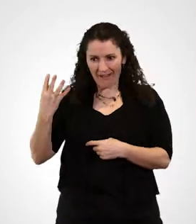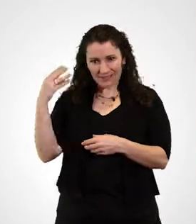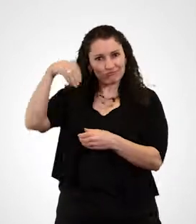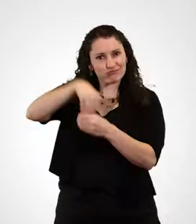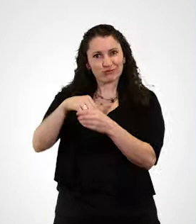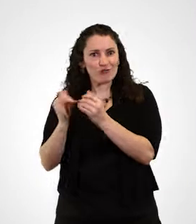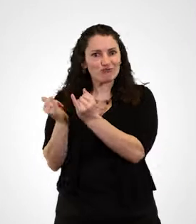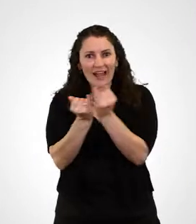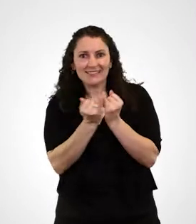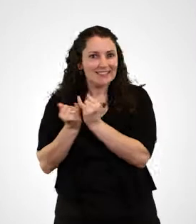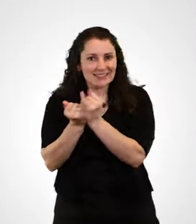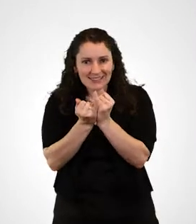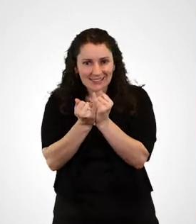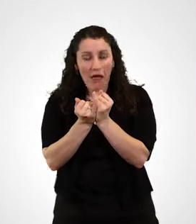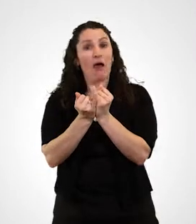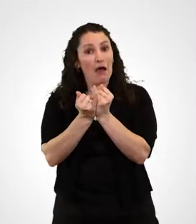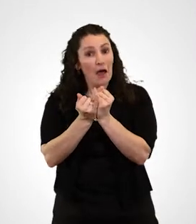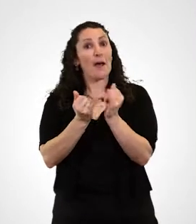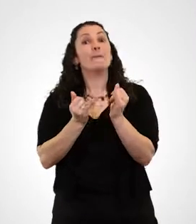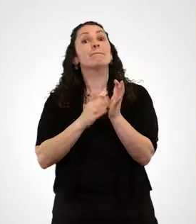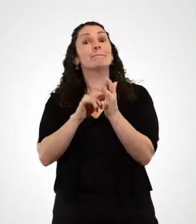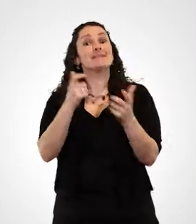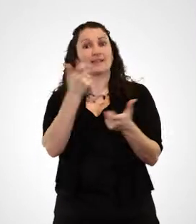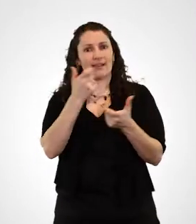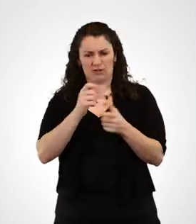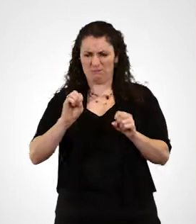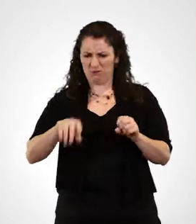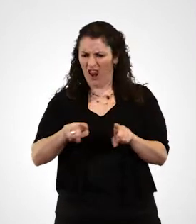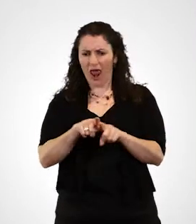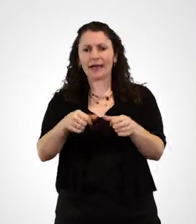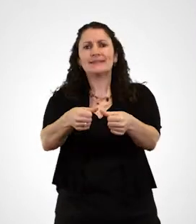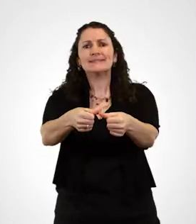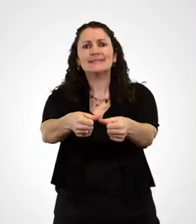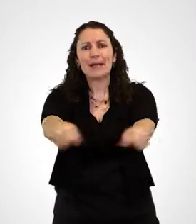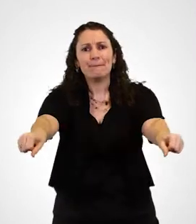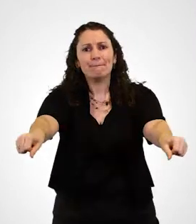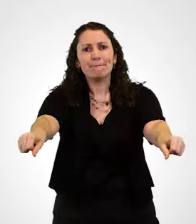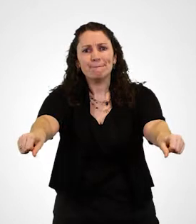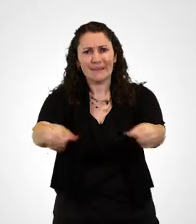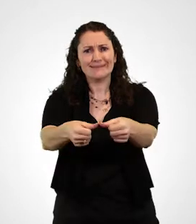and she put a piece of tape down on the floor